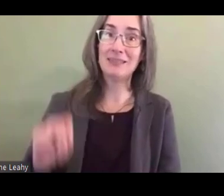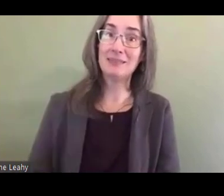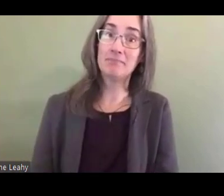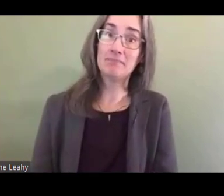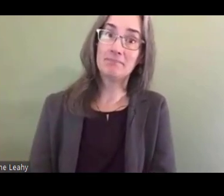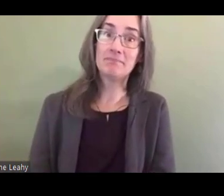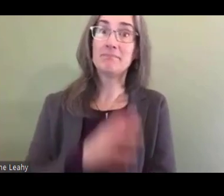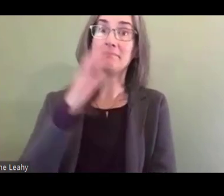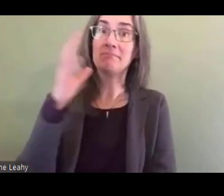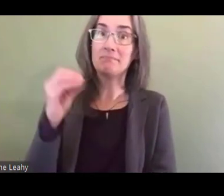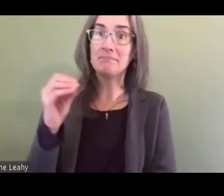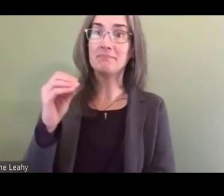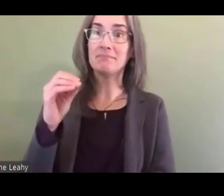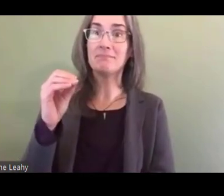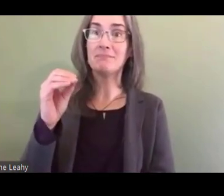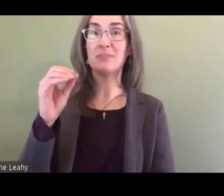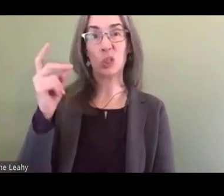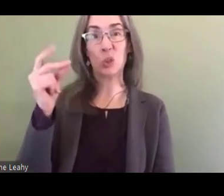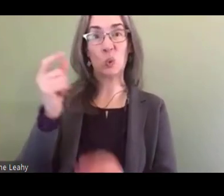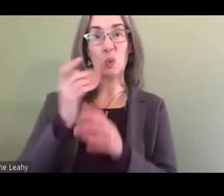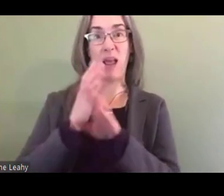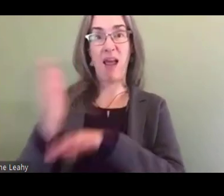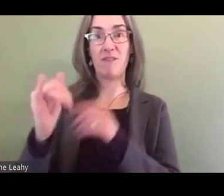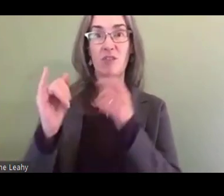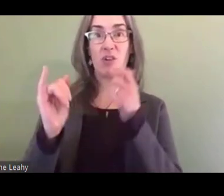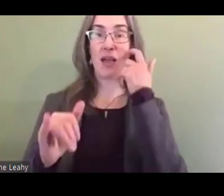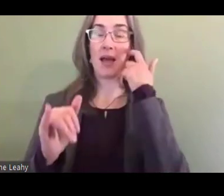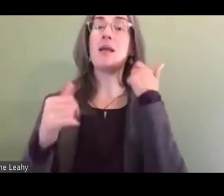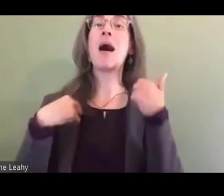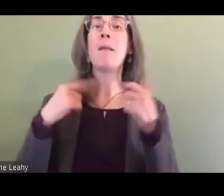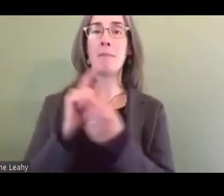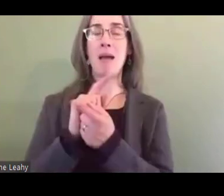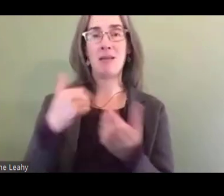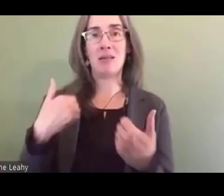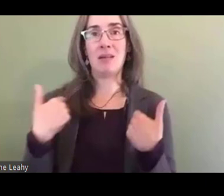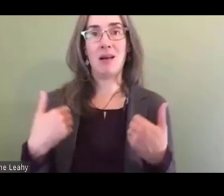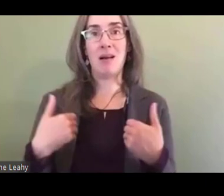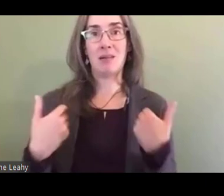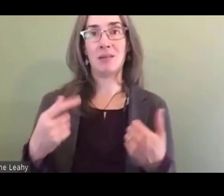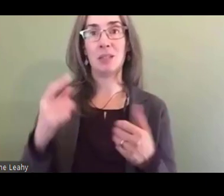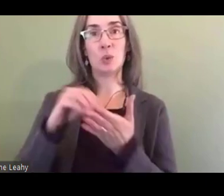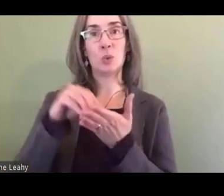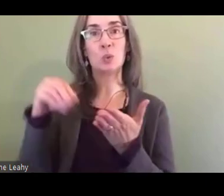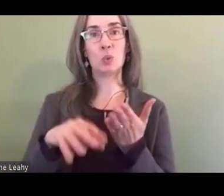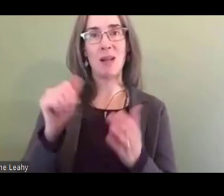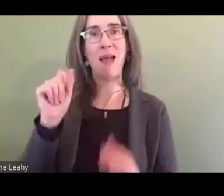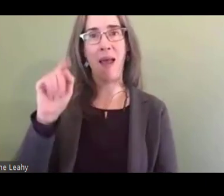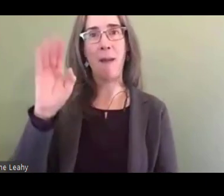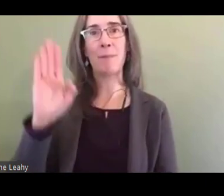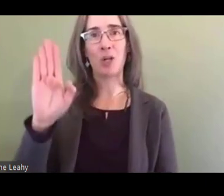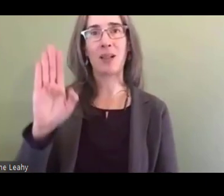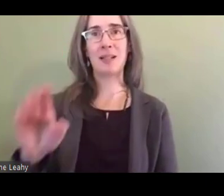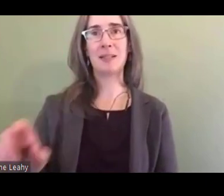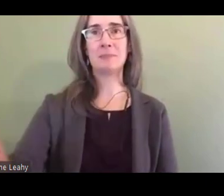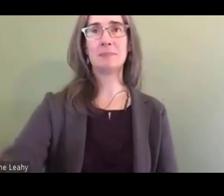And soon after, I met a young student at Berkeley, Bruce Sexton.